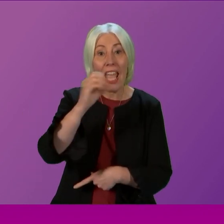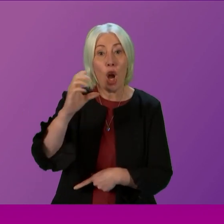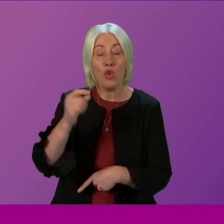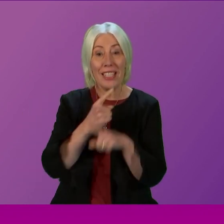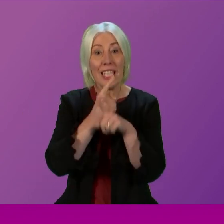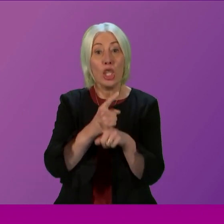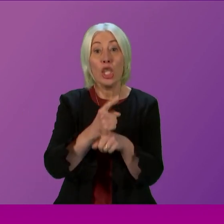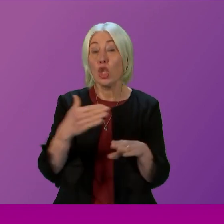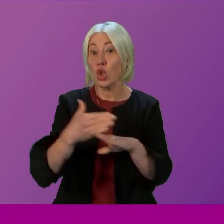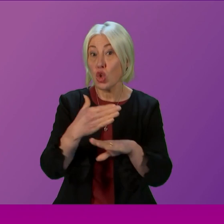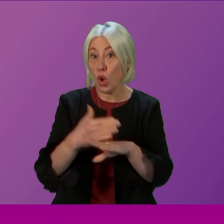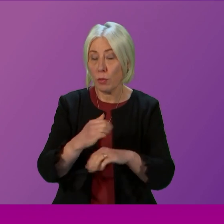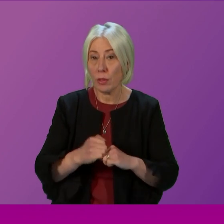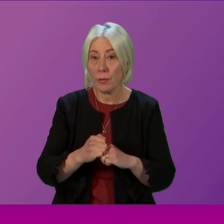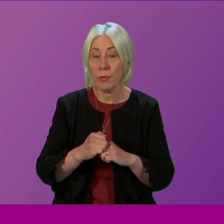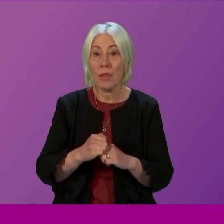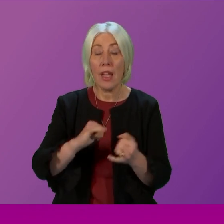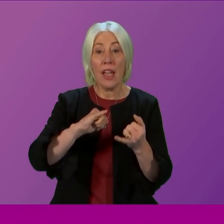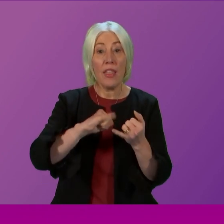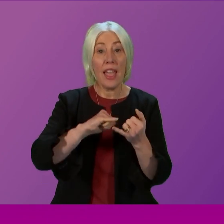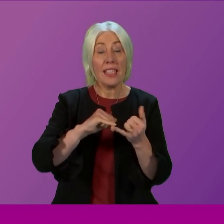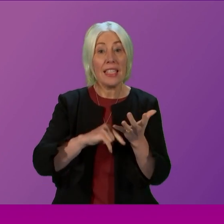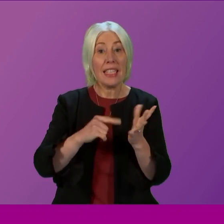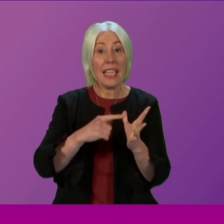The general secretary of the teaching union the Scottish Secondary Teachers Association said: